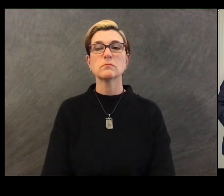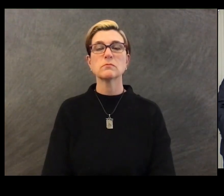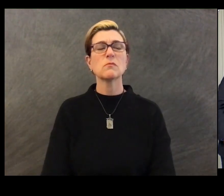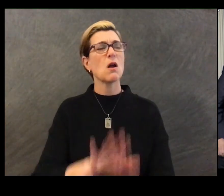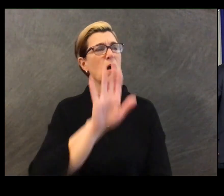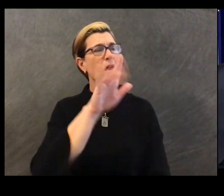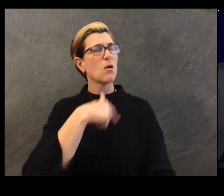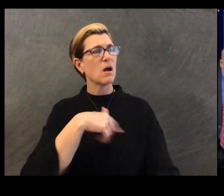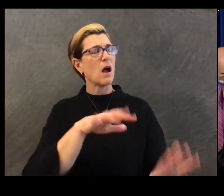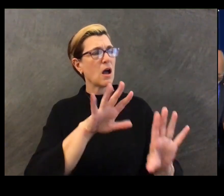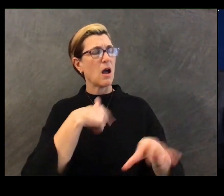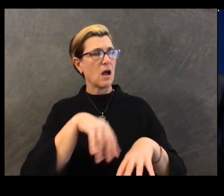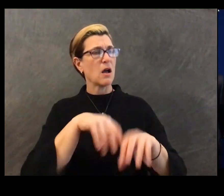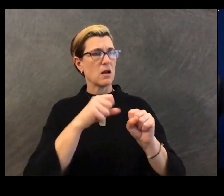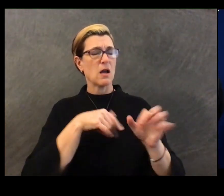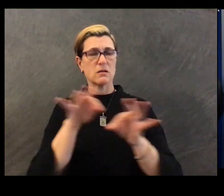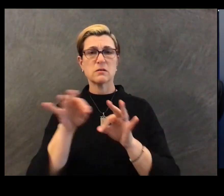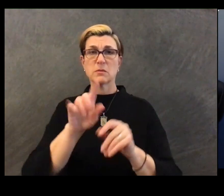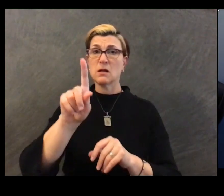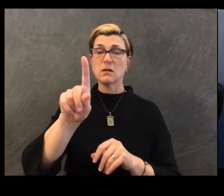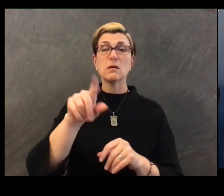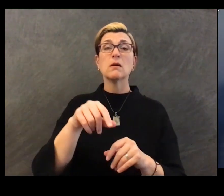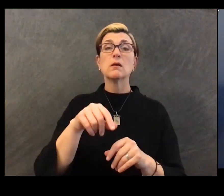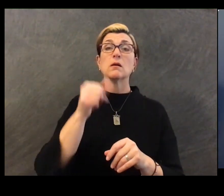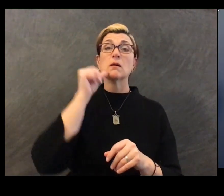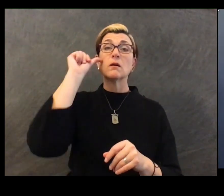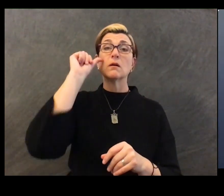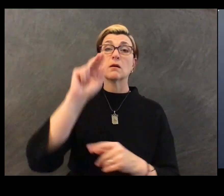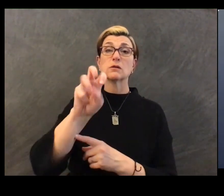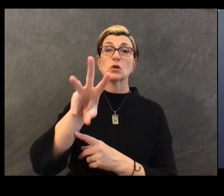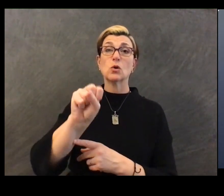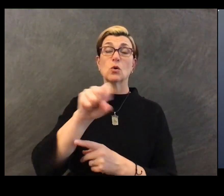misquoted totally misquoted he said they could come together they